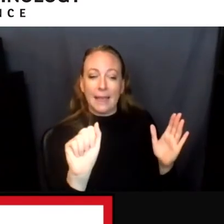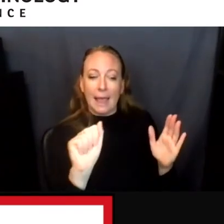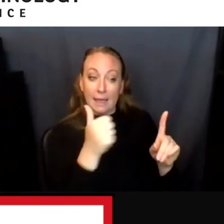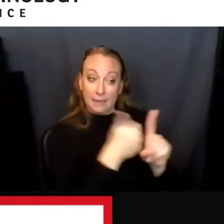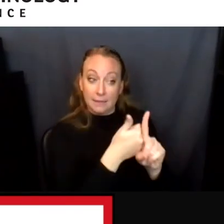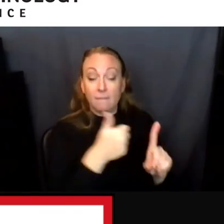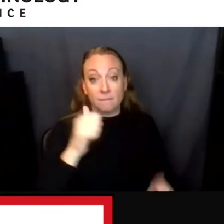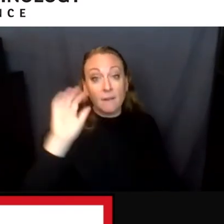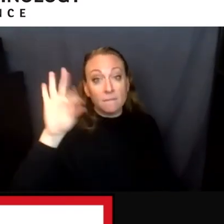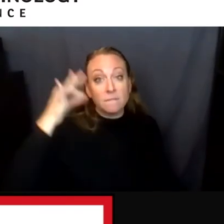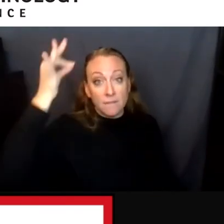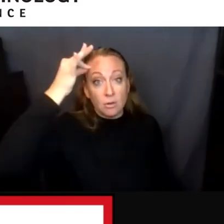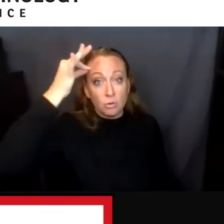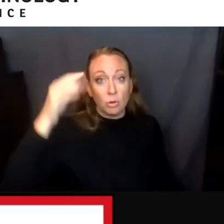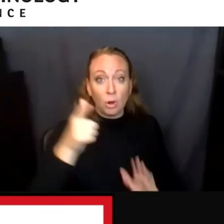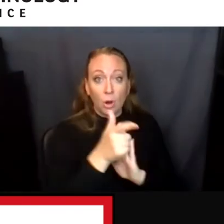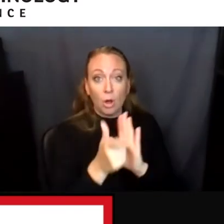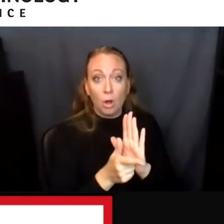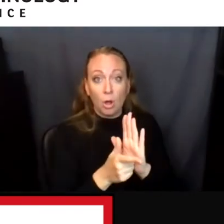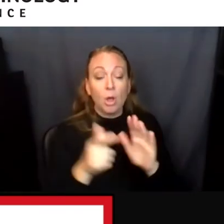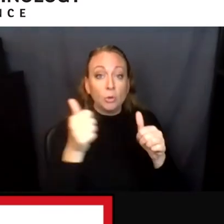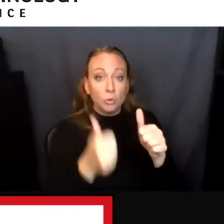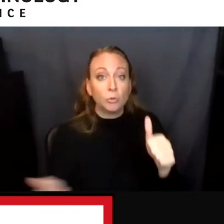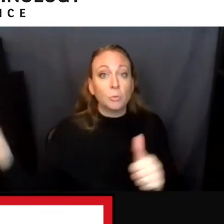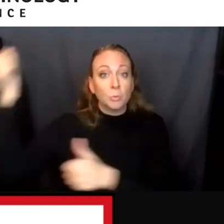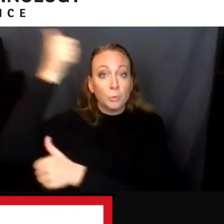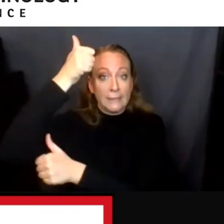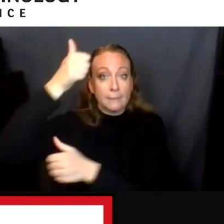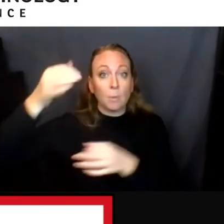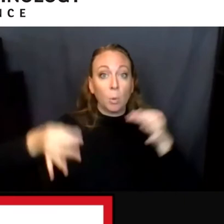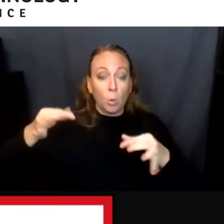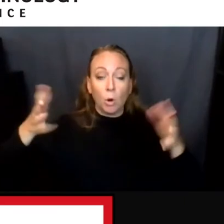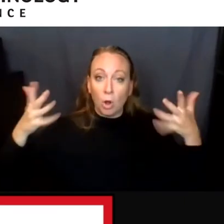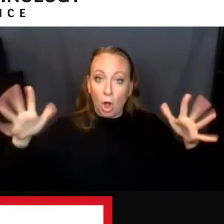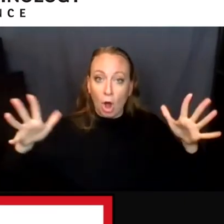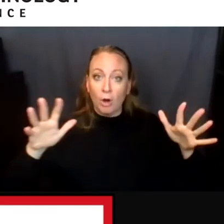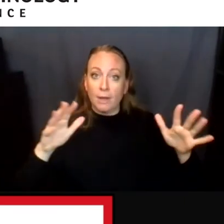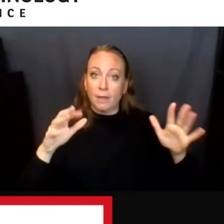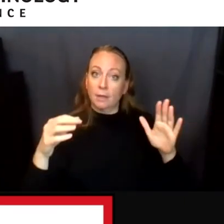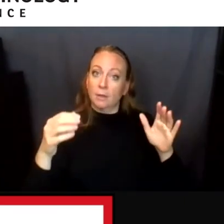The Supreme Court has ruled that the internet has to be accessible.